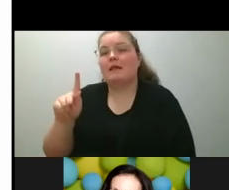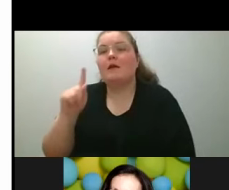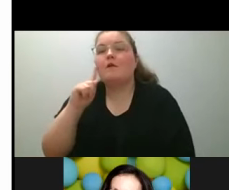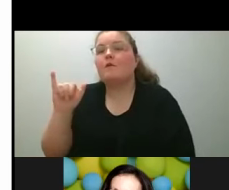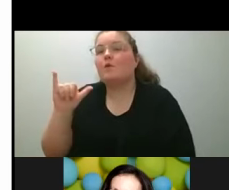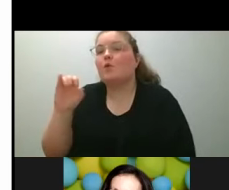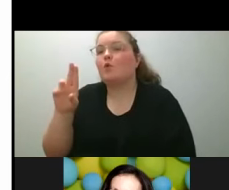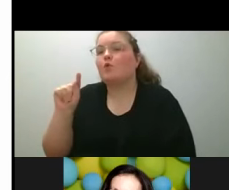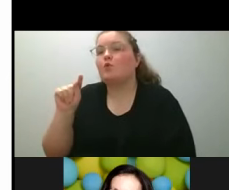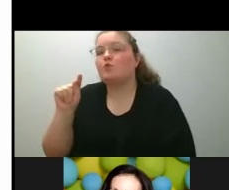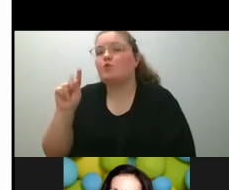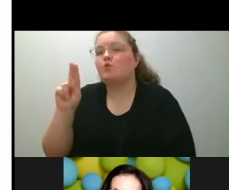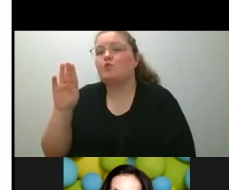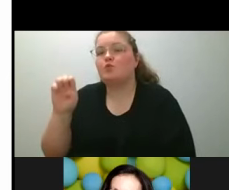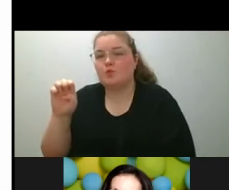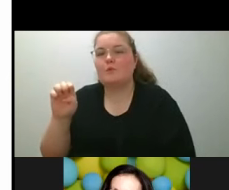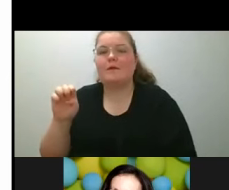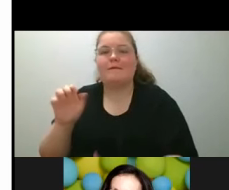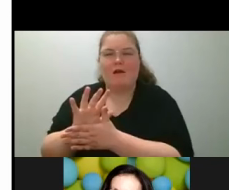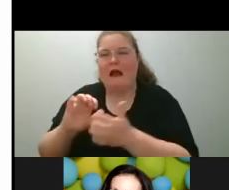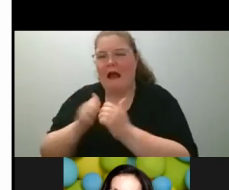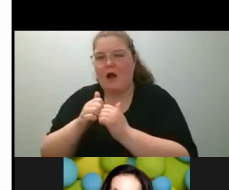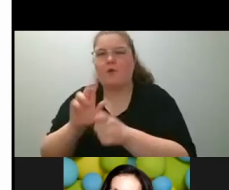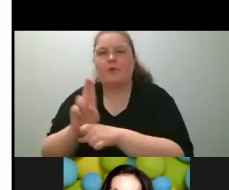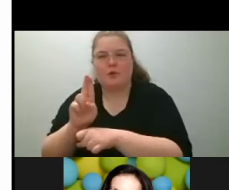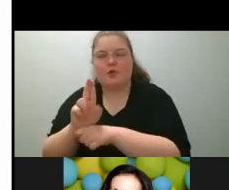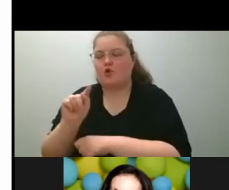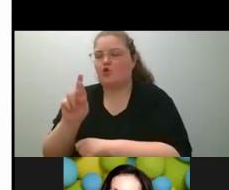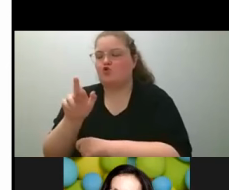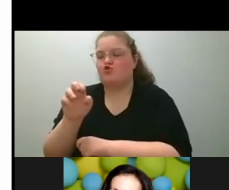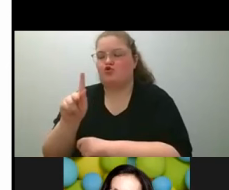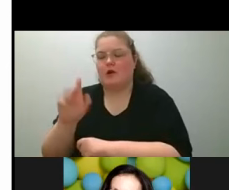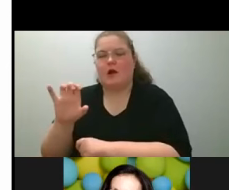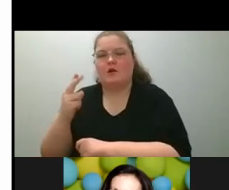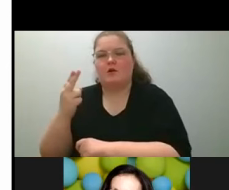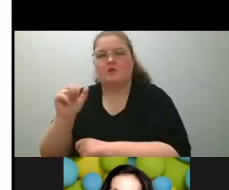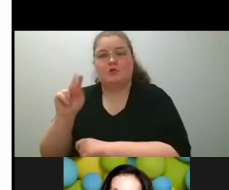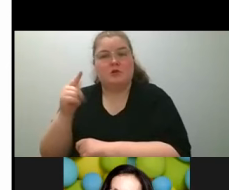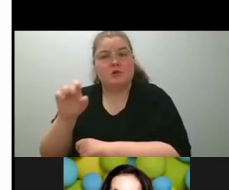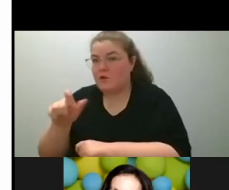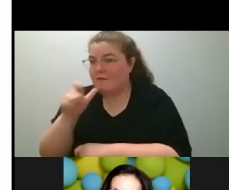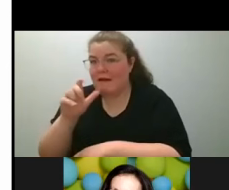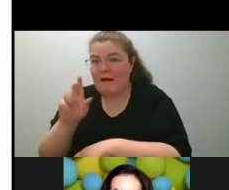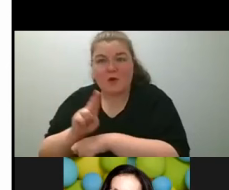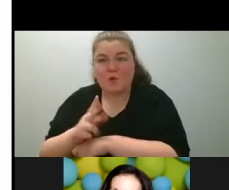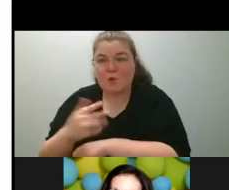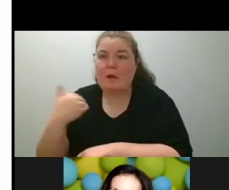One of them is about tracking changes. If you haven't worked with that feature in Word before, it was truly transformative in my life